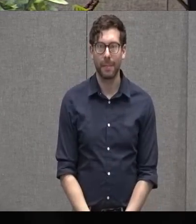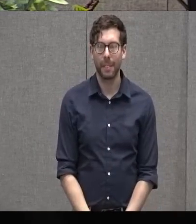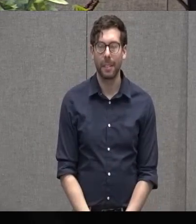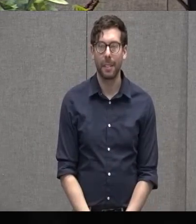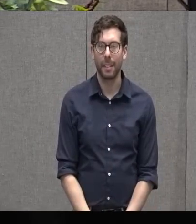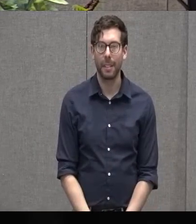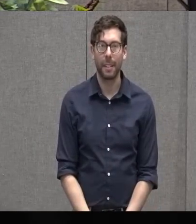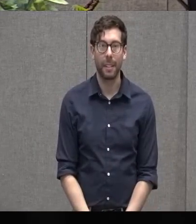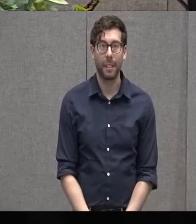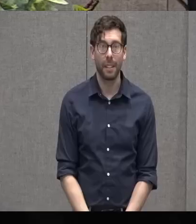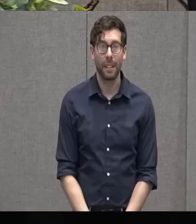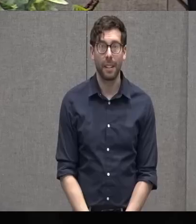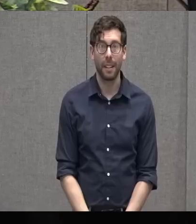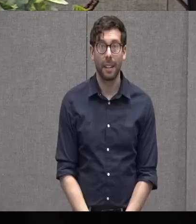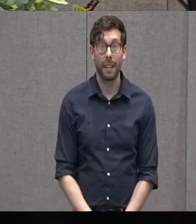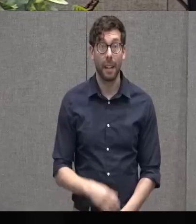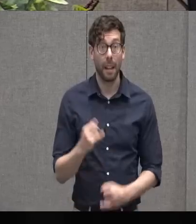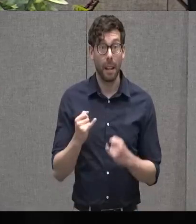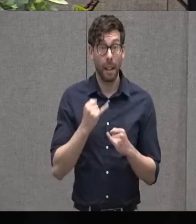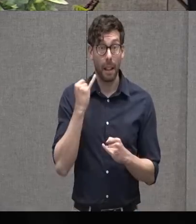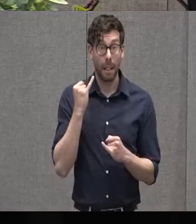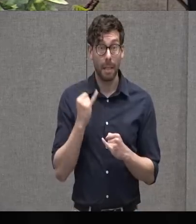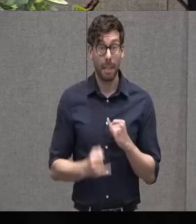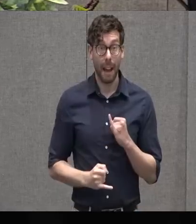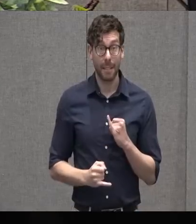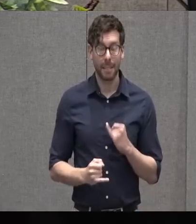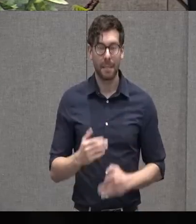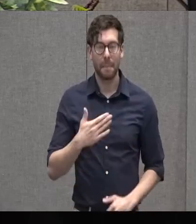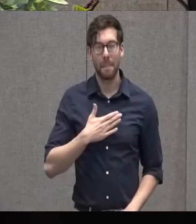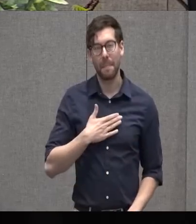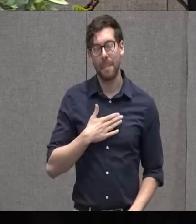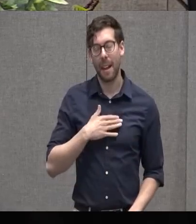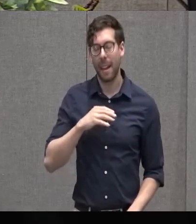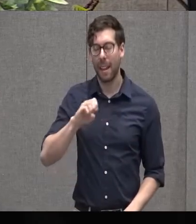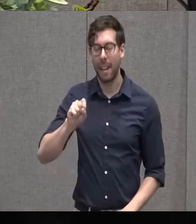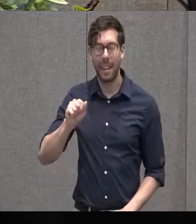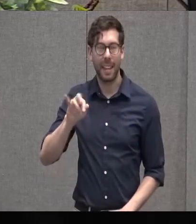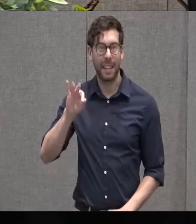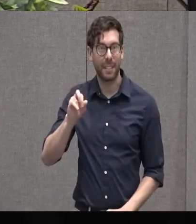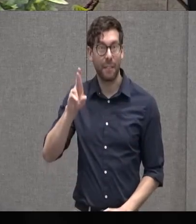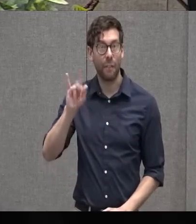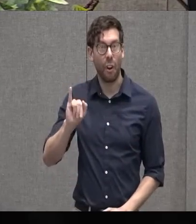And lastly, my safari hat. I can go on adventures wearing this.